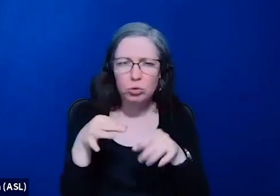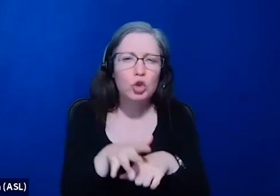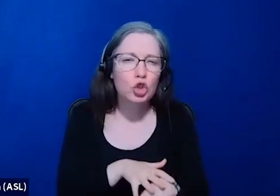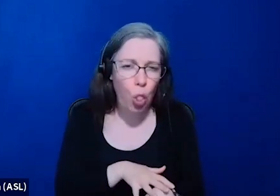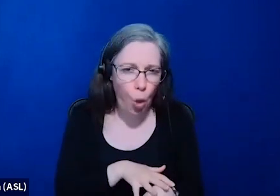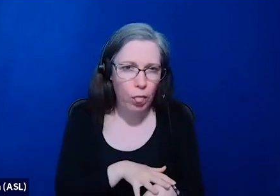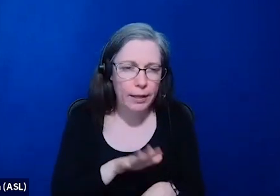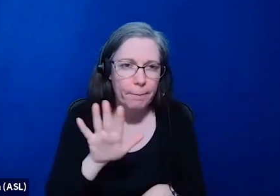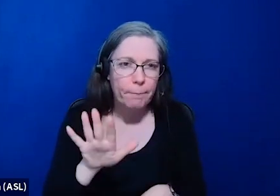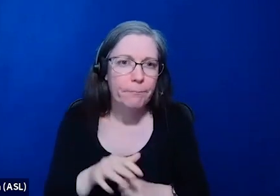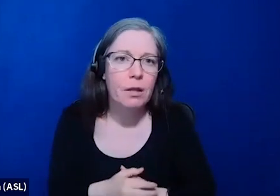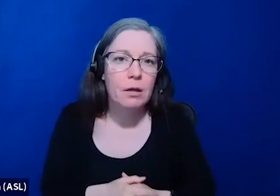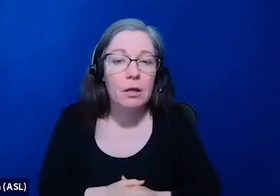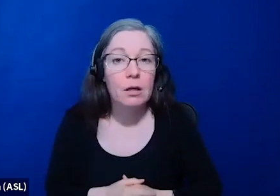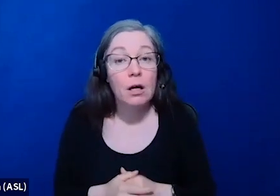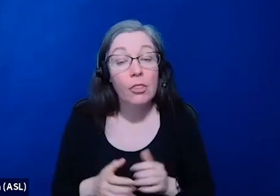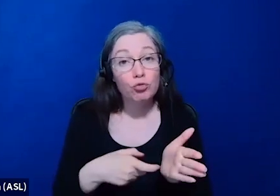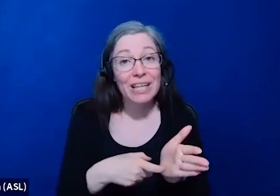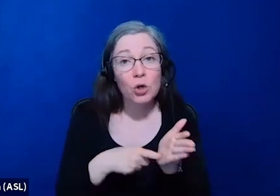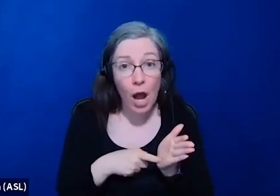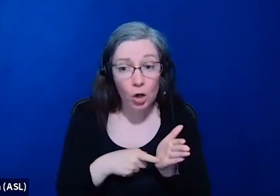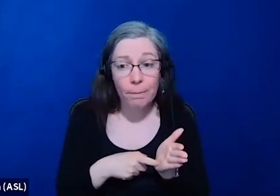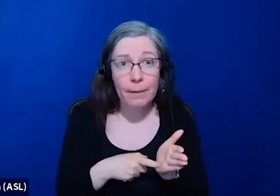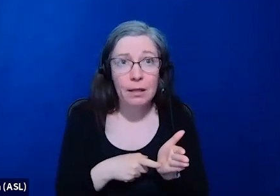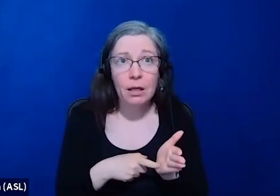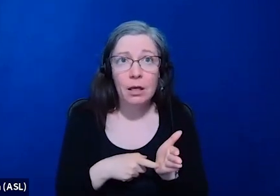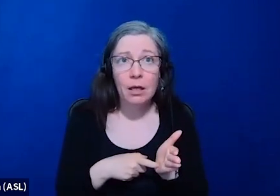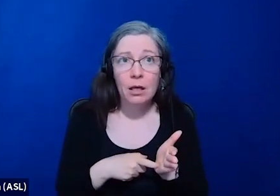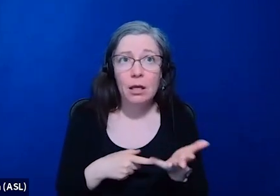Basically, the requirement here is that the parastronaut candidates needed